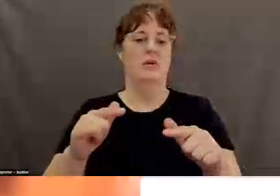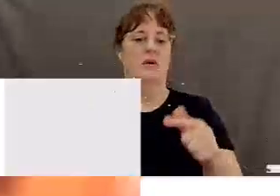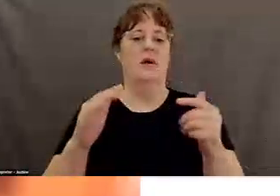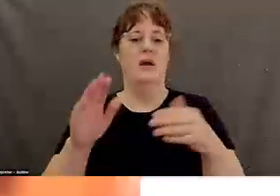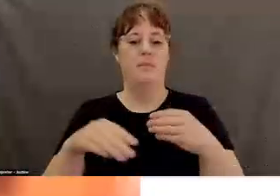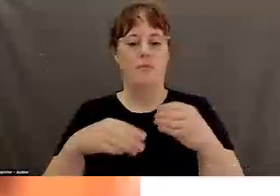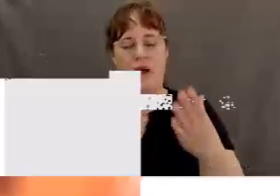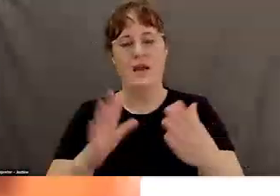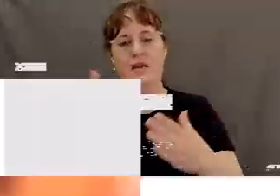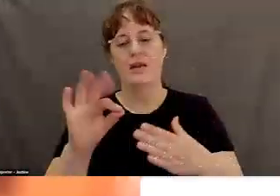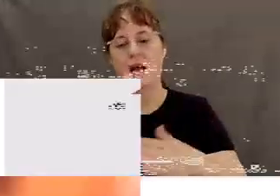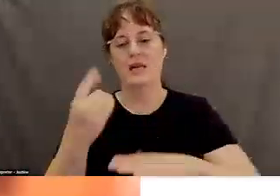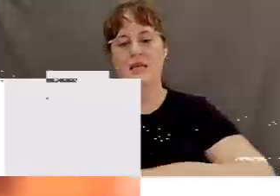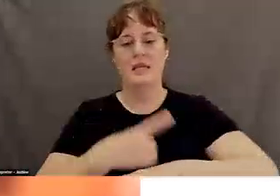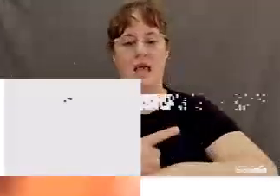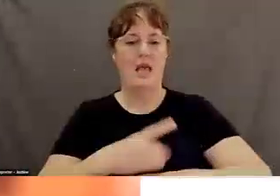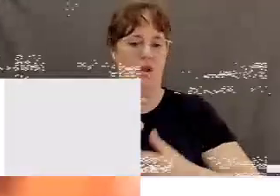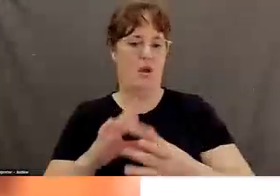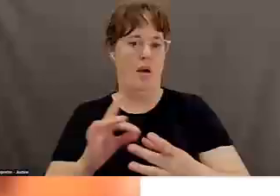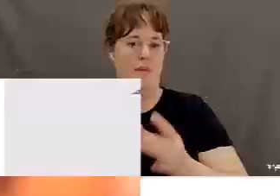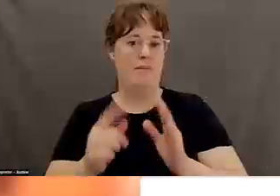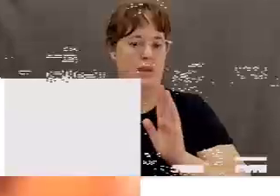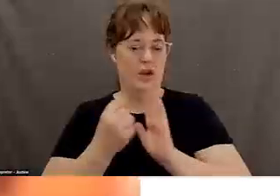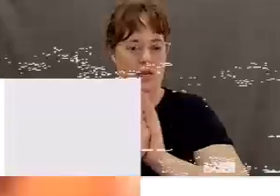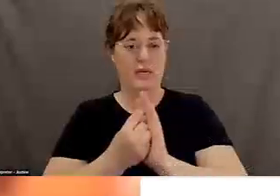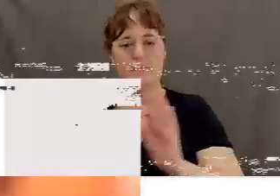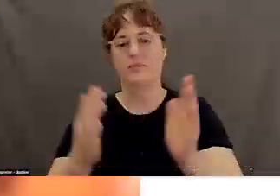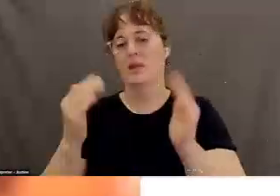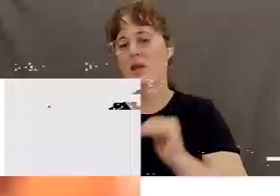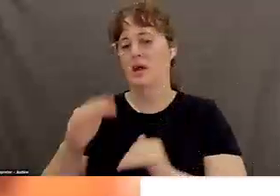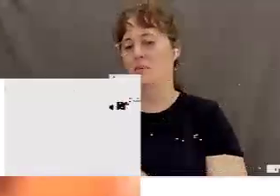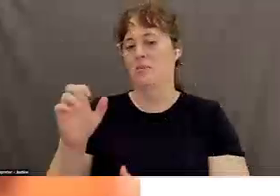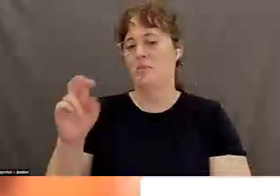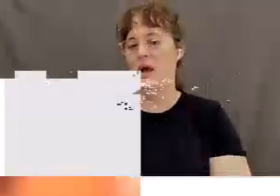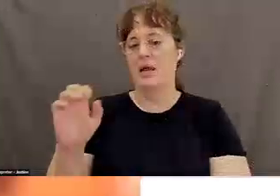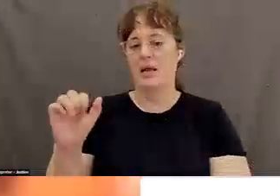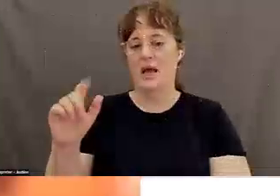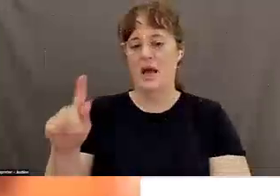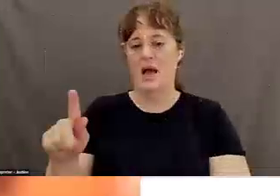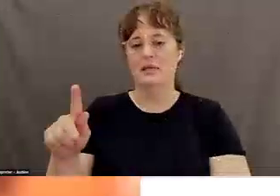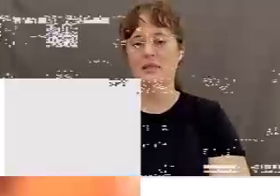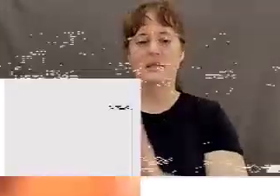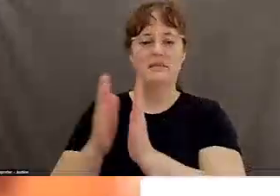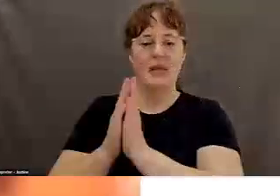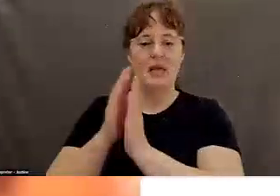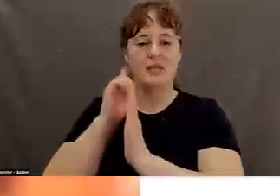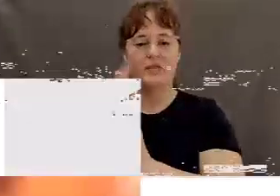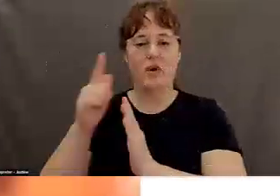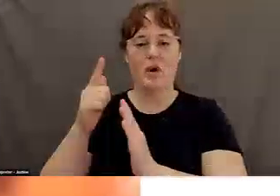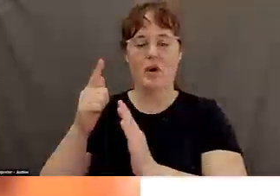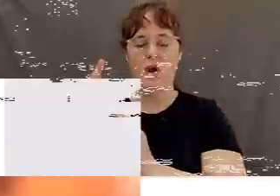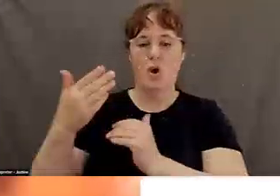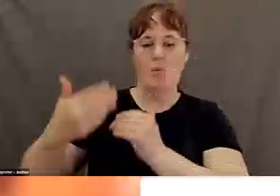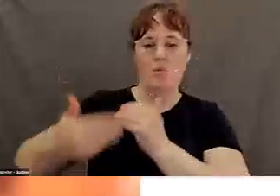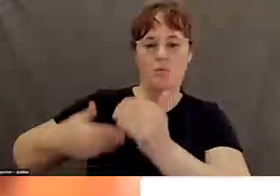Boardroom: From Brian Ask, supporting a progressive design-build delivery method to address the agency's need for competing